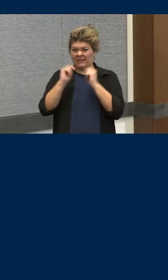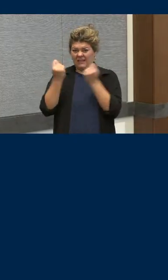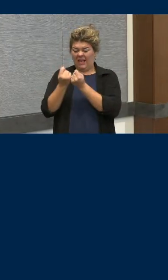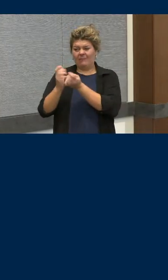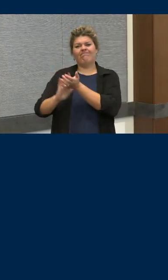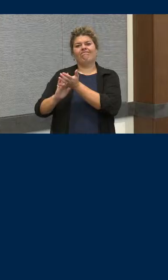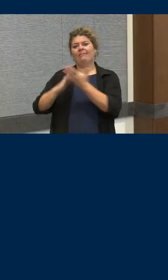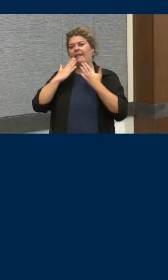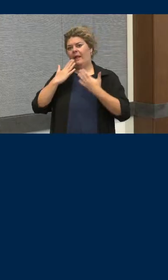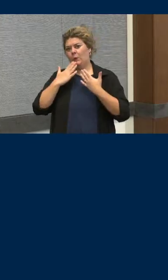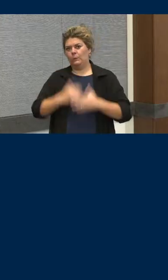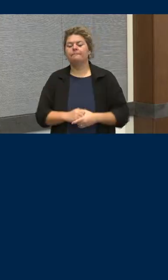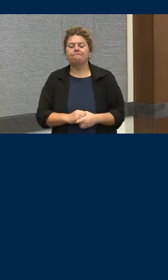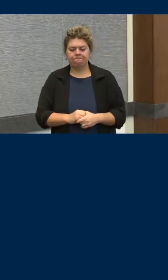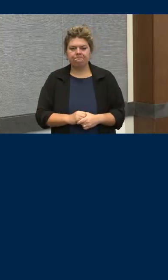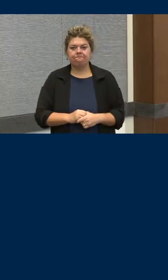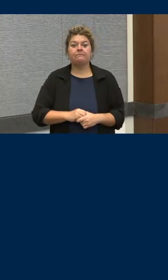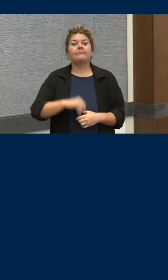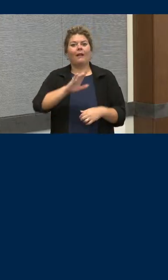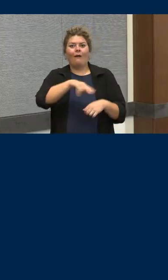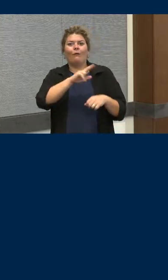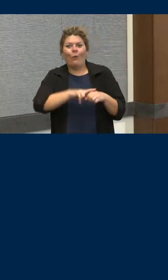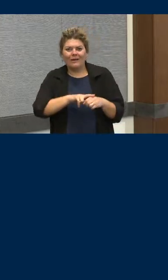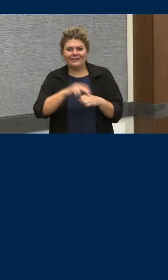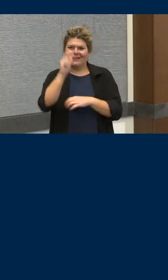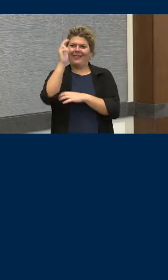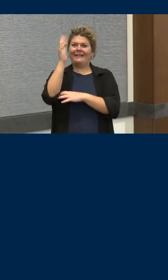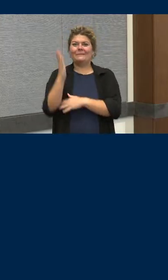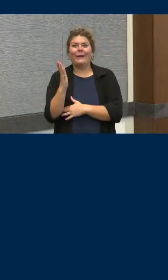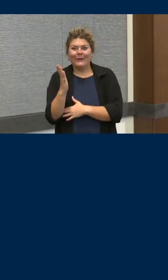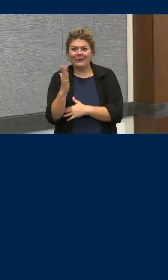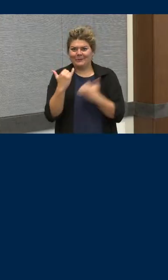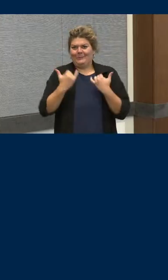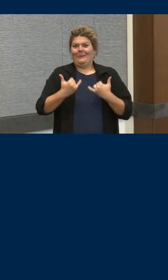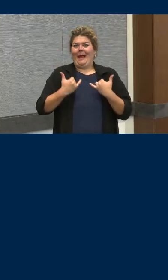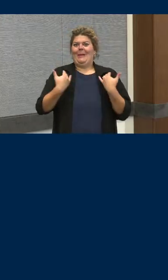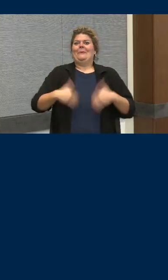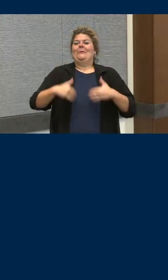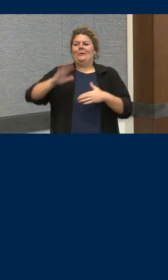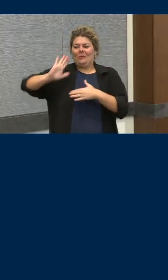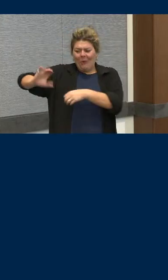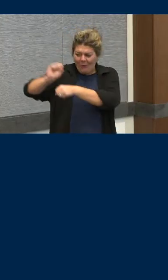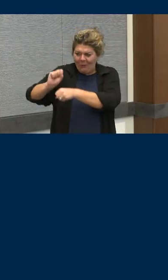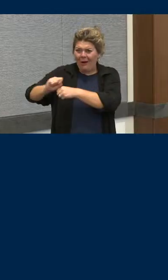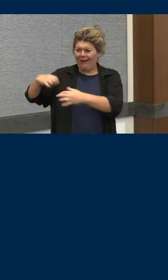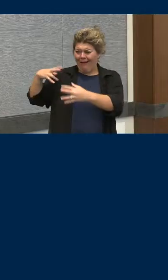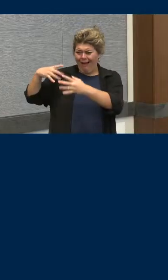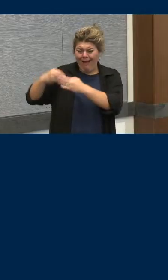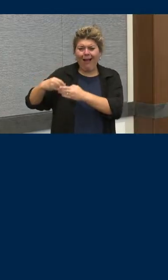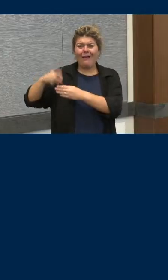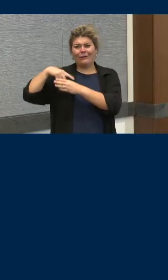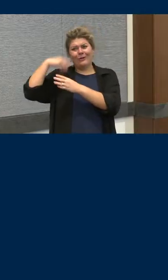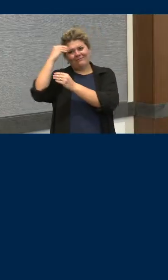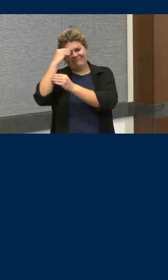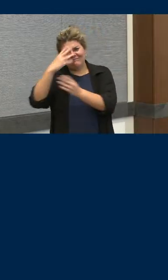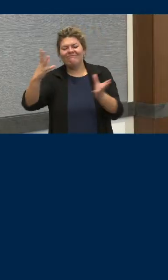OUD our events team. And of course to